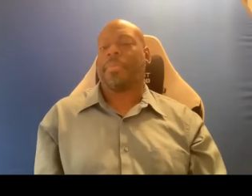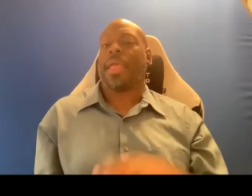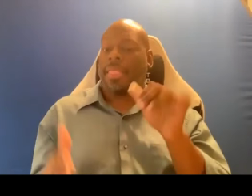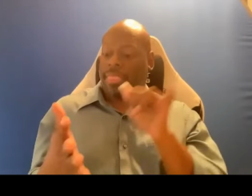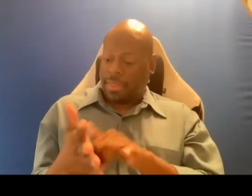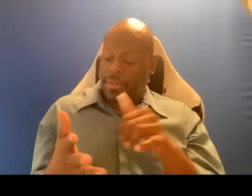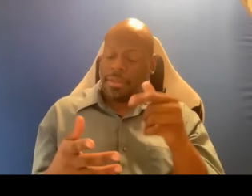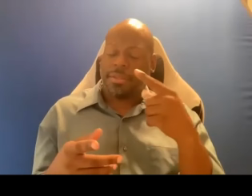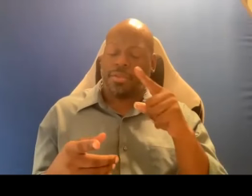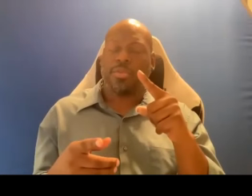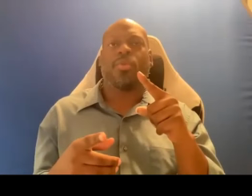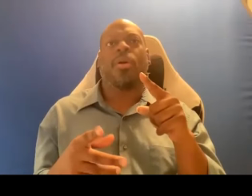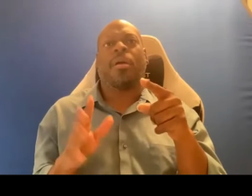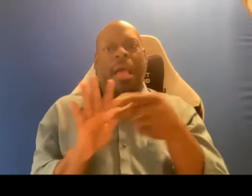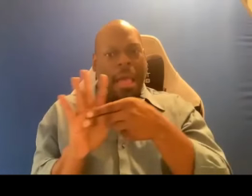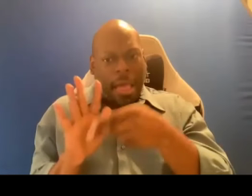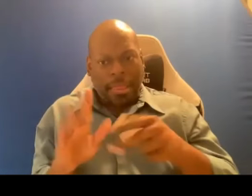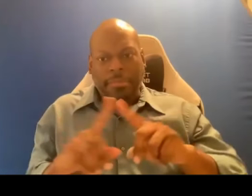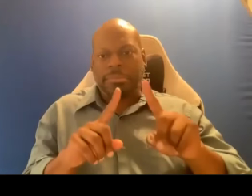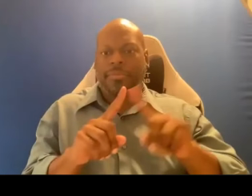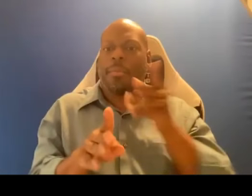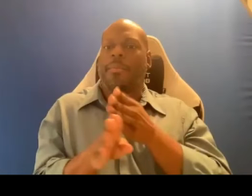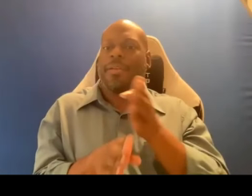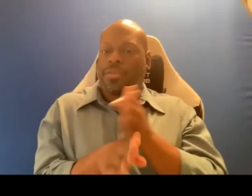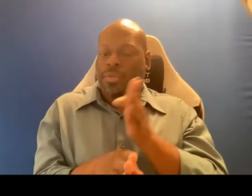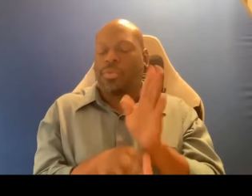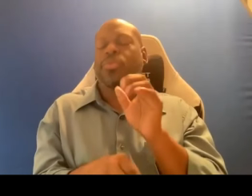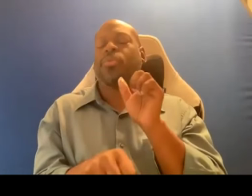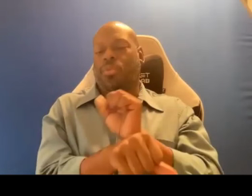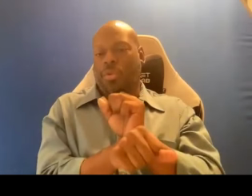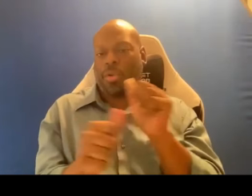the various professionals who may support a child with DeafBlindness within a classroom setting.